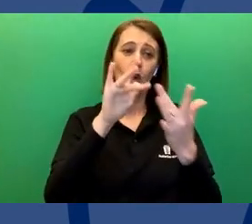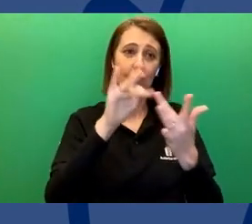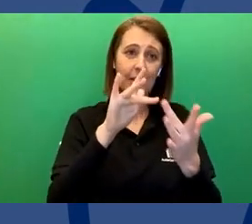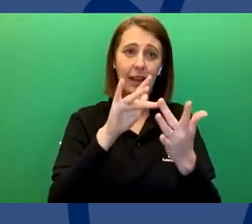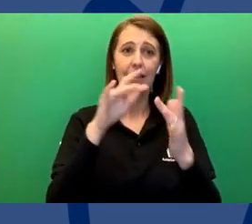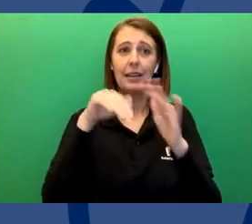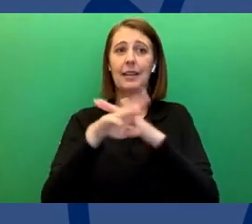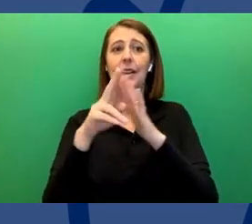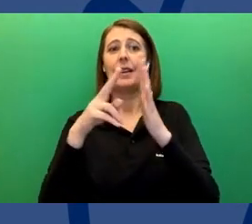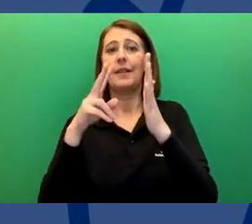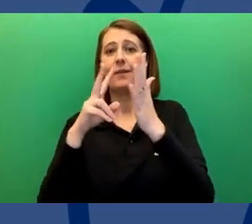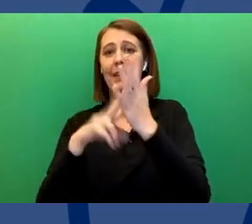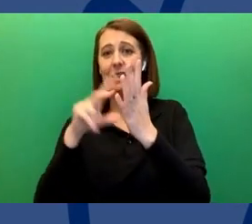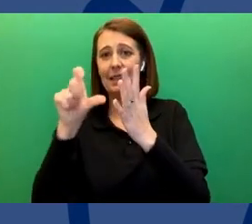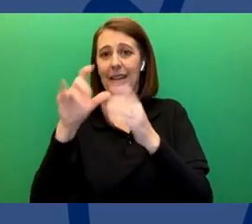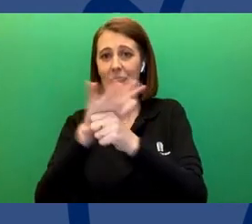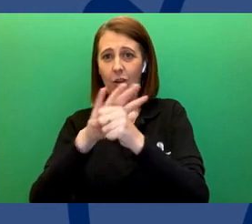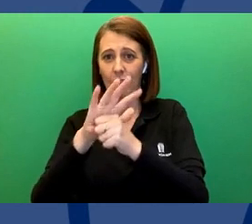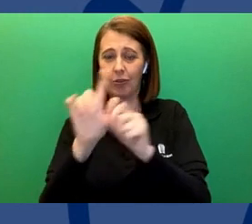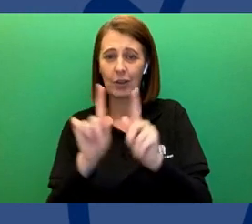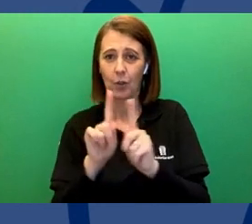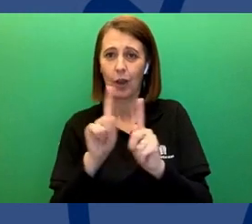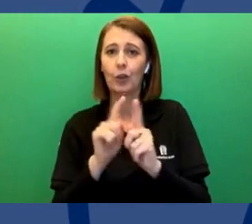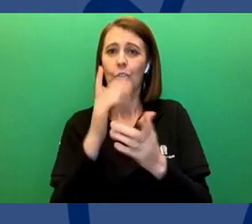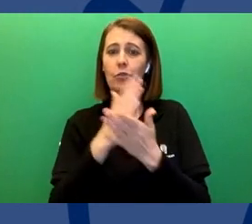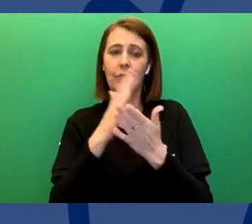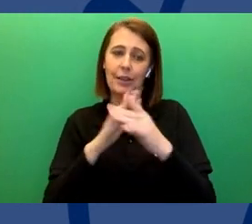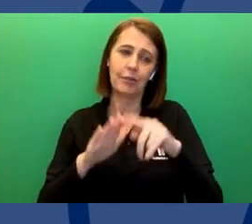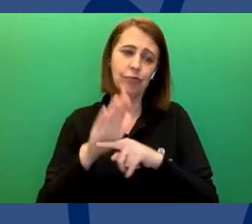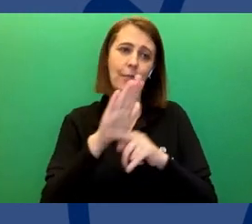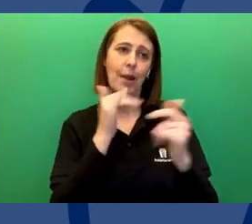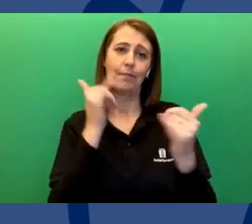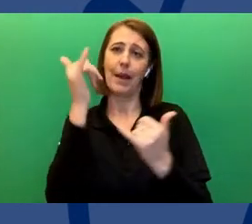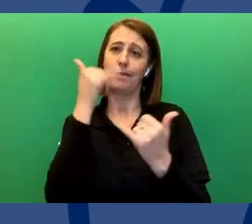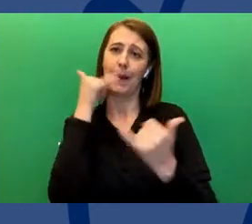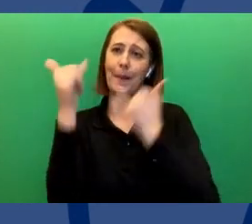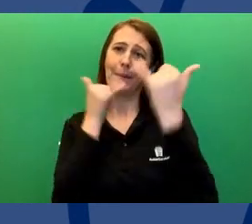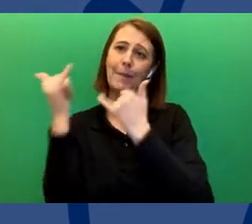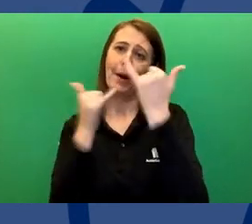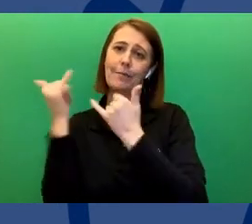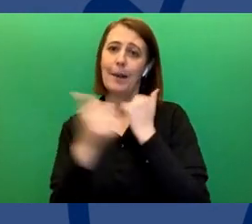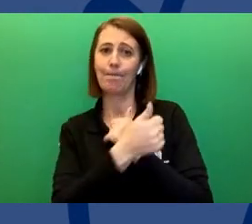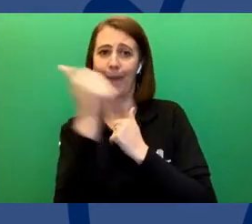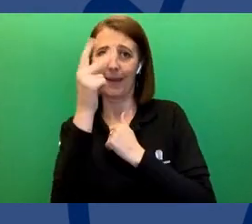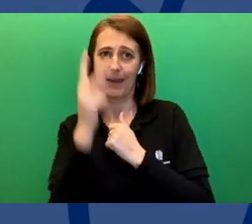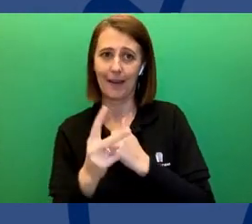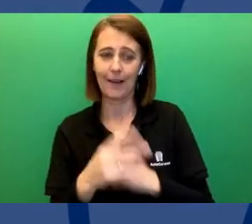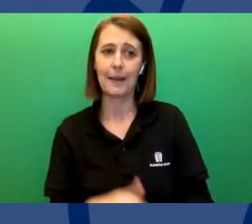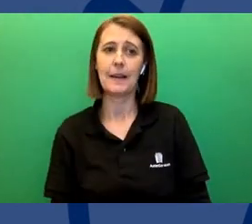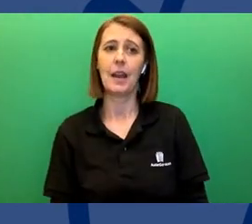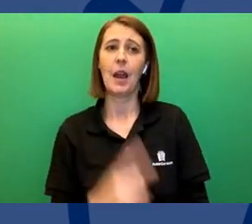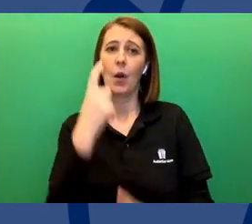land, to really ramp up our demand, and we are striving to get much better responses